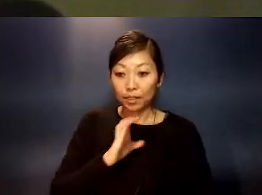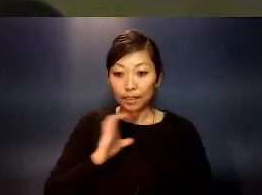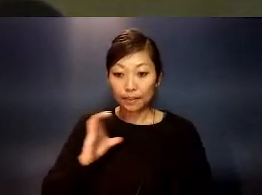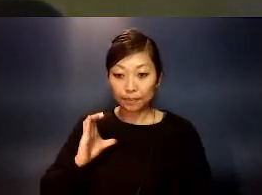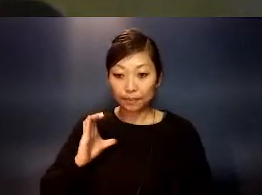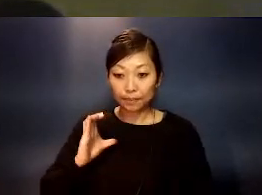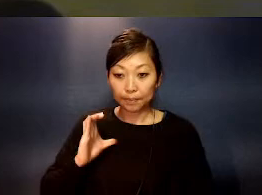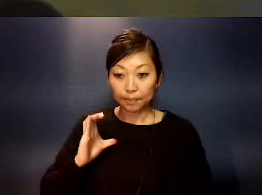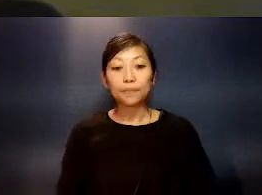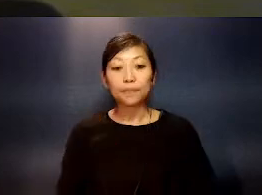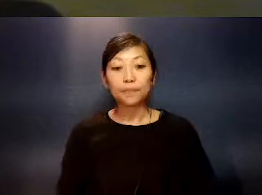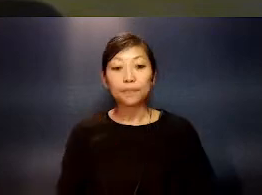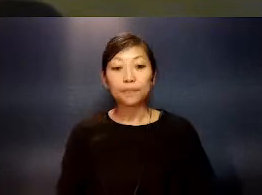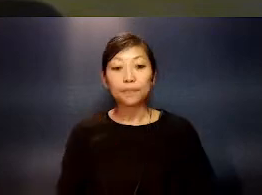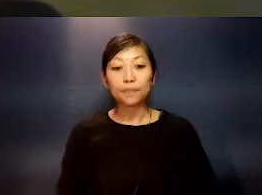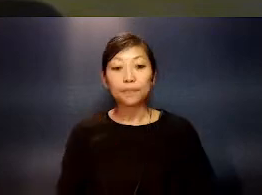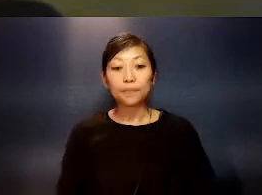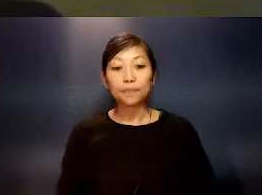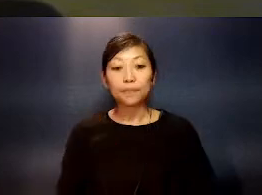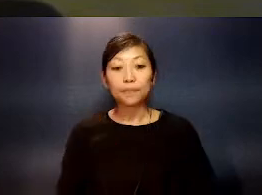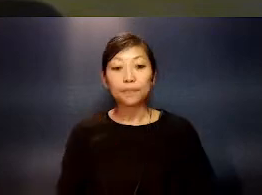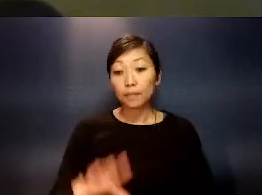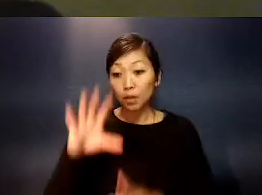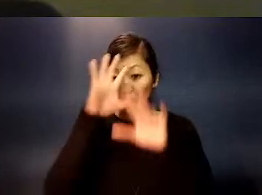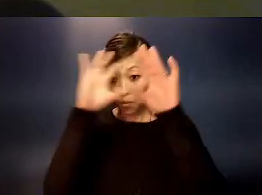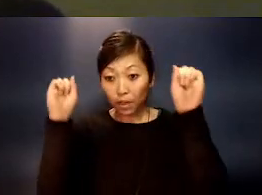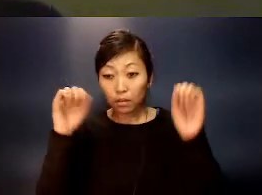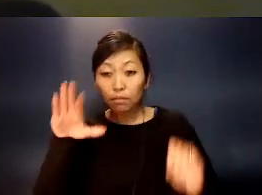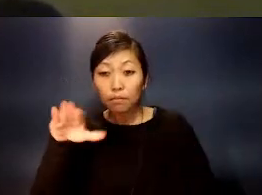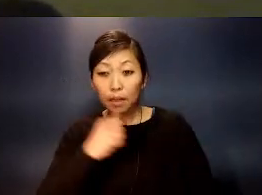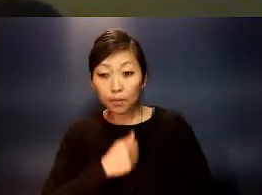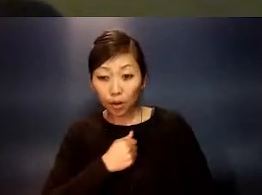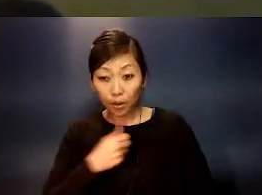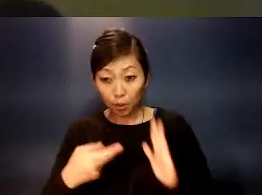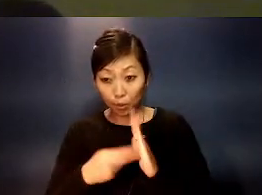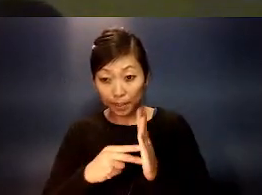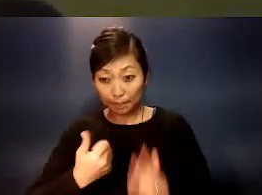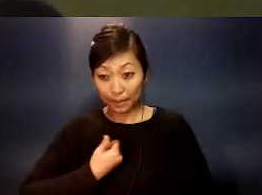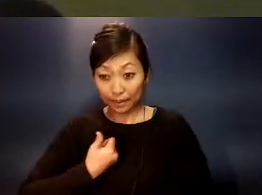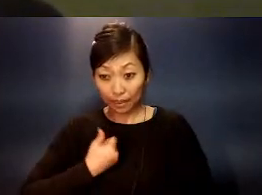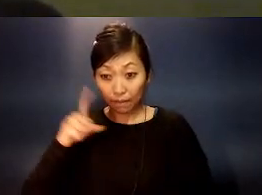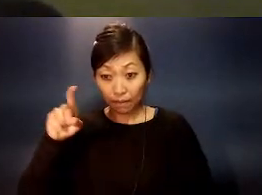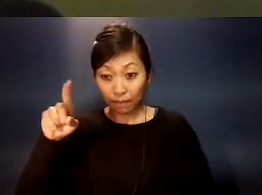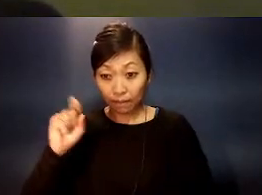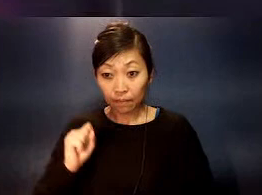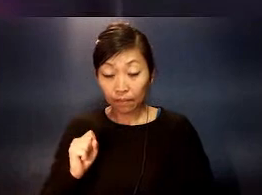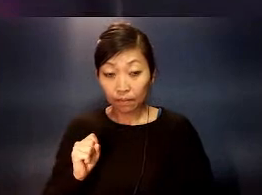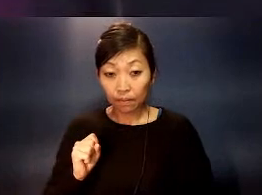TO DO THAT. BUT ON BEHALF OF THE BUDGET COMMITTEE -- ≫ COUNCIL PRESIDENT BENDER: COUNCIL MEMBER PALMISANO. ≫ COUNCIL MEMBER PALMISANO: --